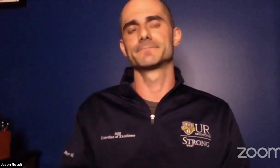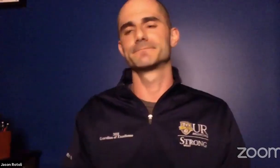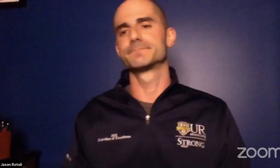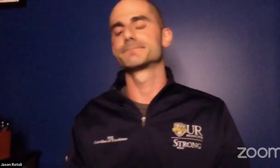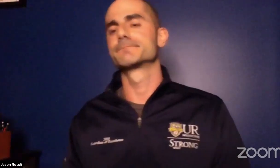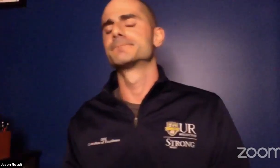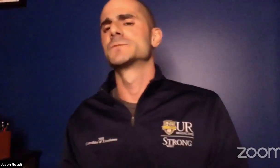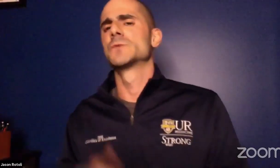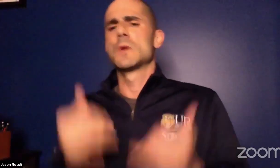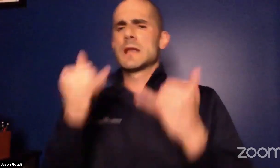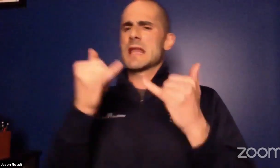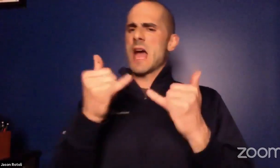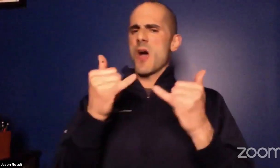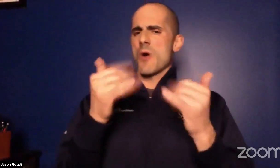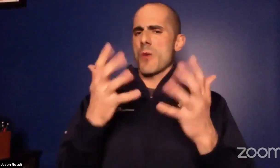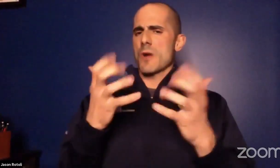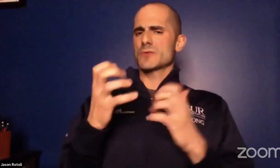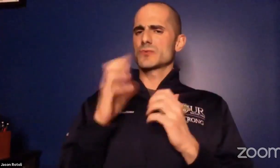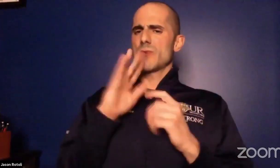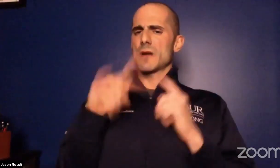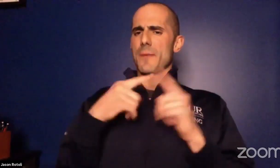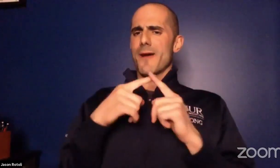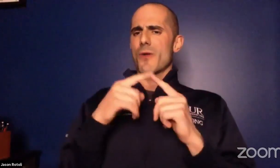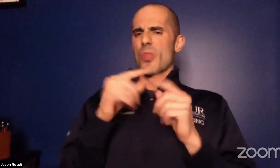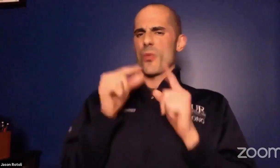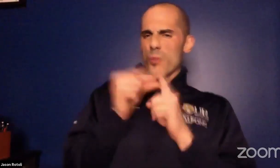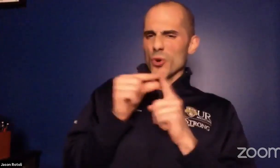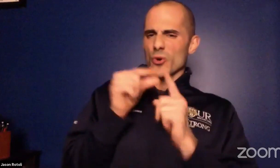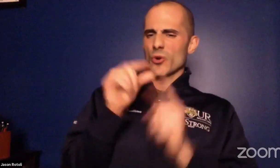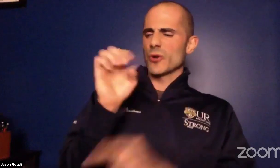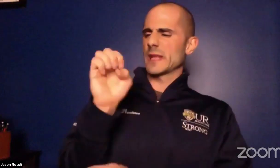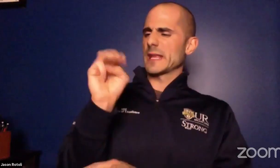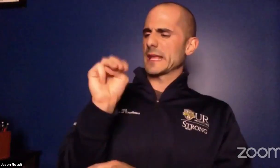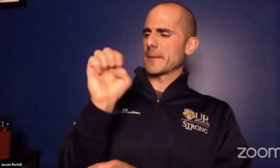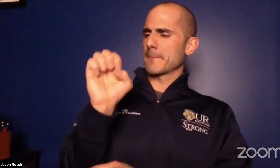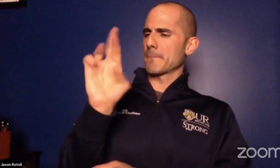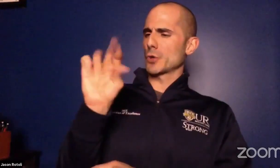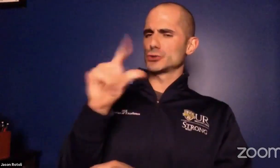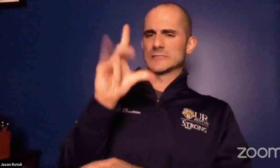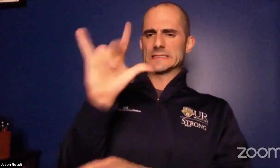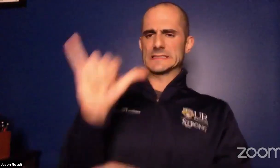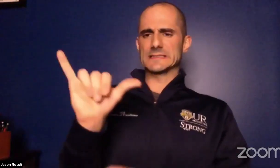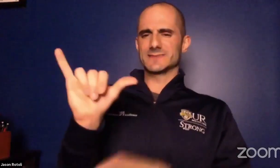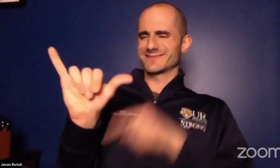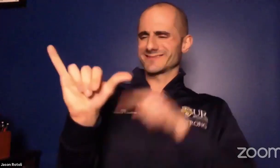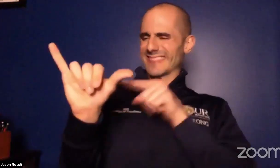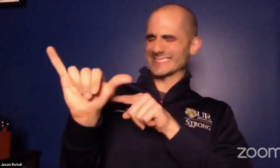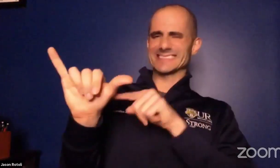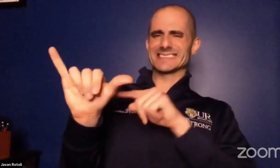addressed. So whatever your emergency room visit was, what it looked like,